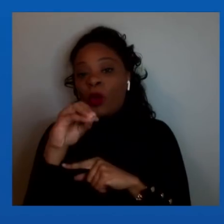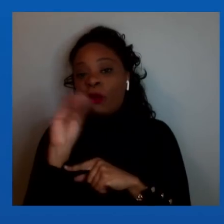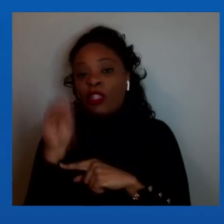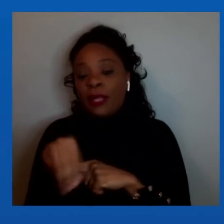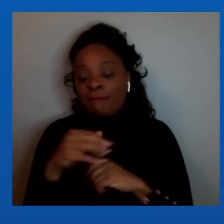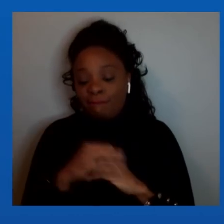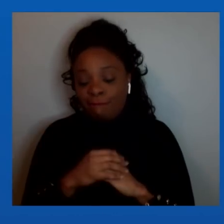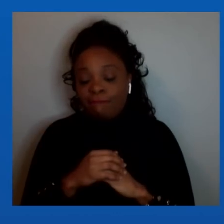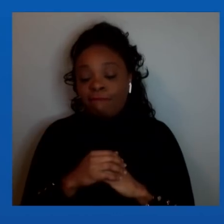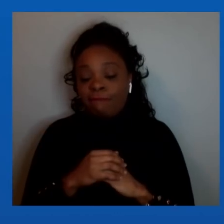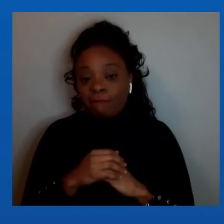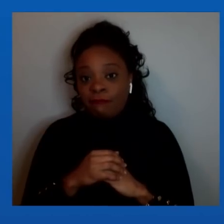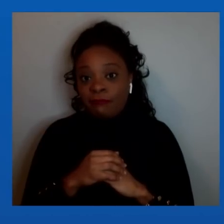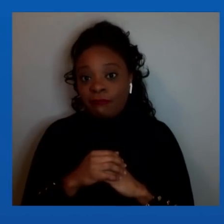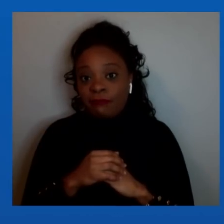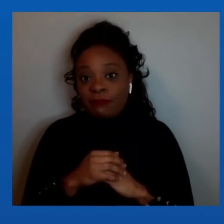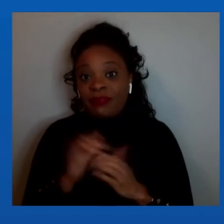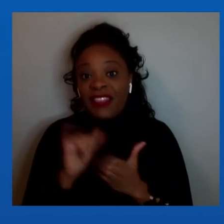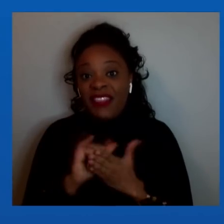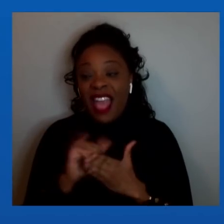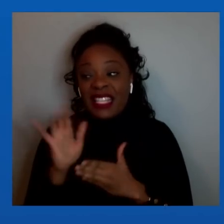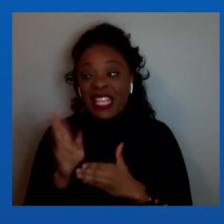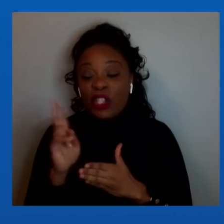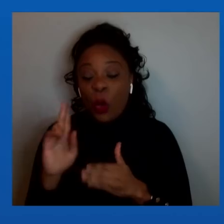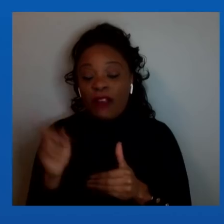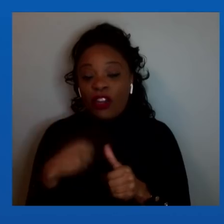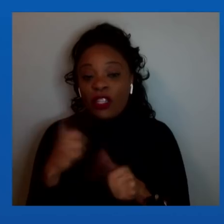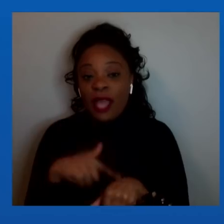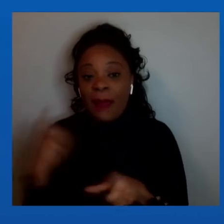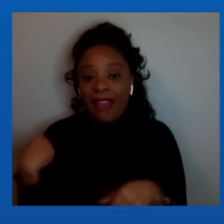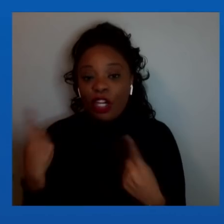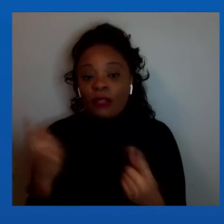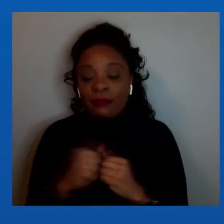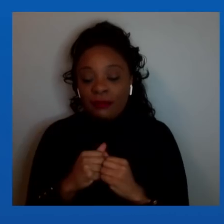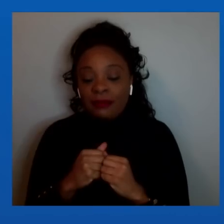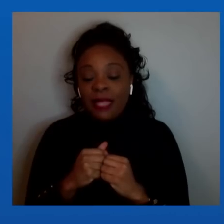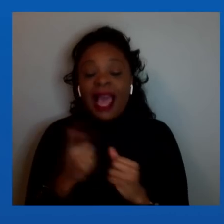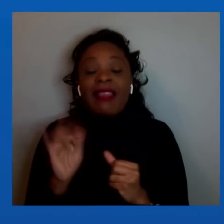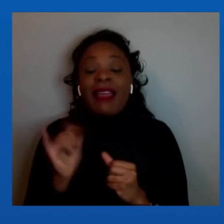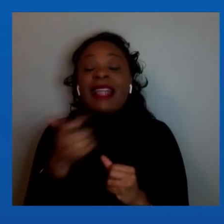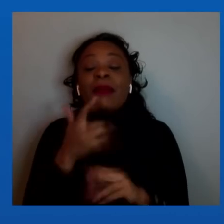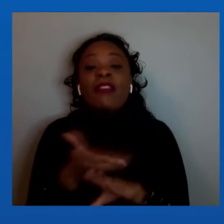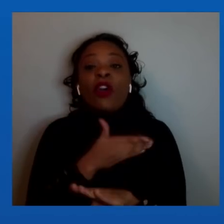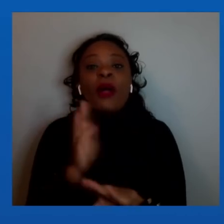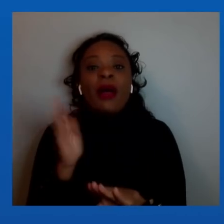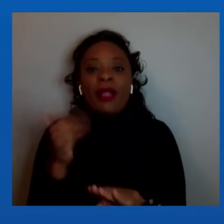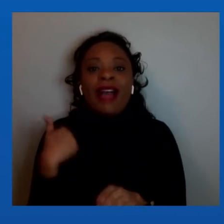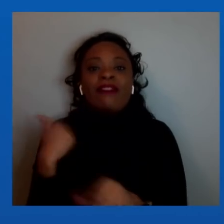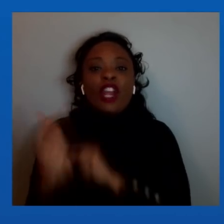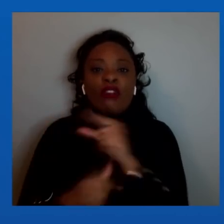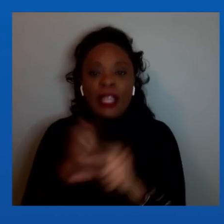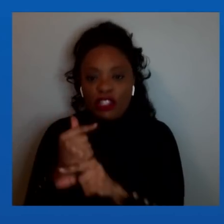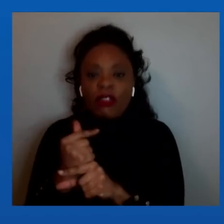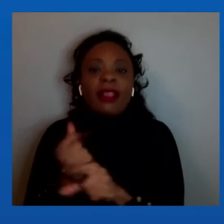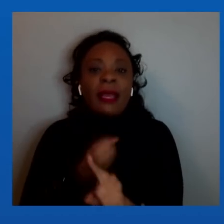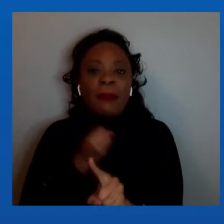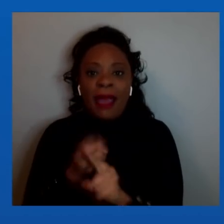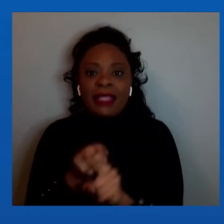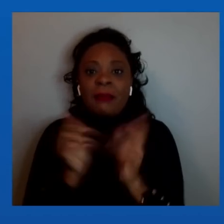This is historic and, as I said earlier, will have a generational impact. Millions of families have used